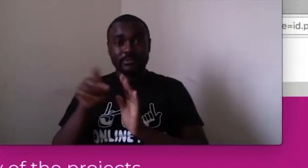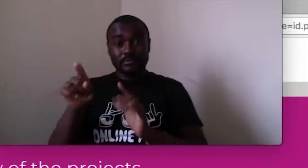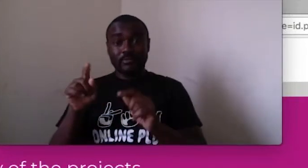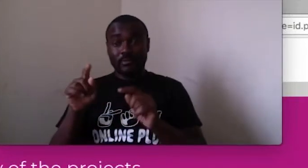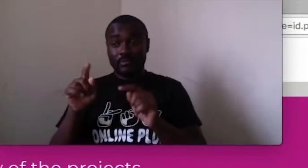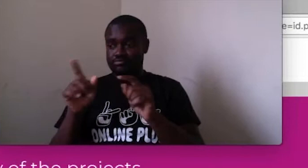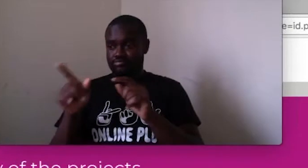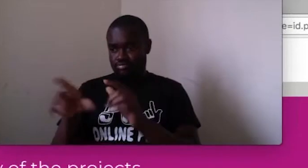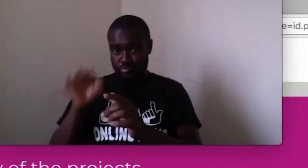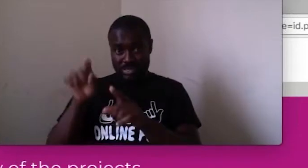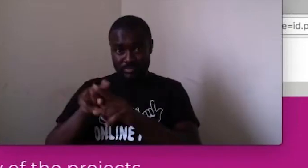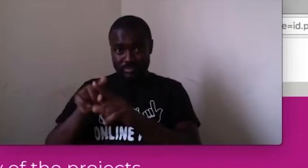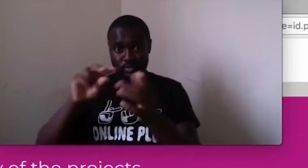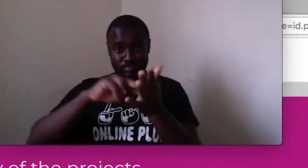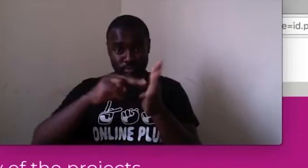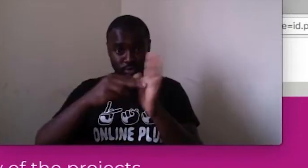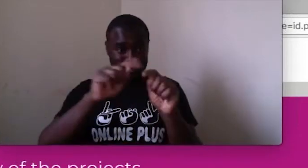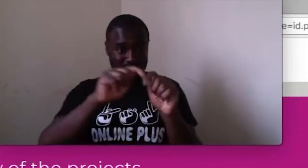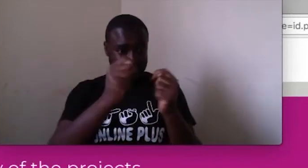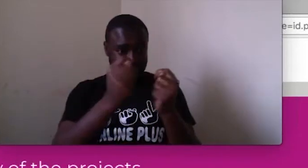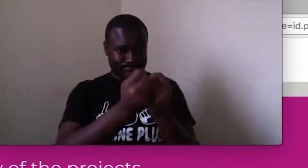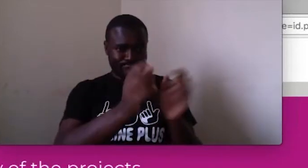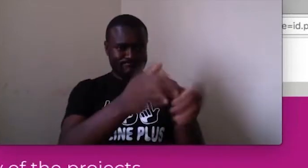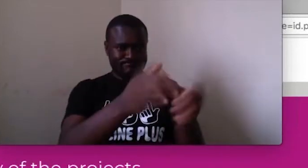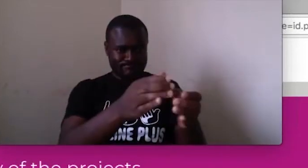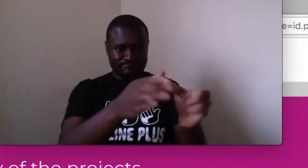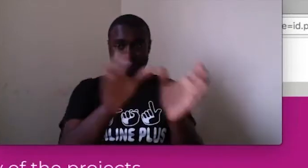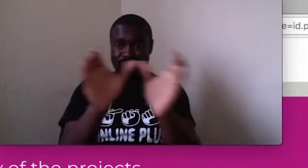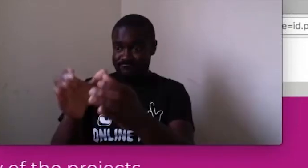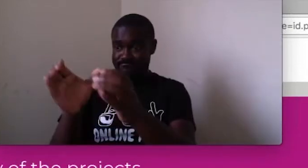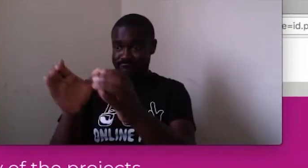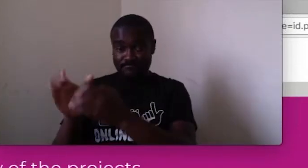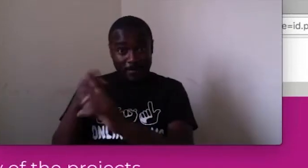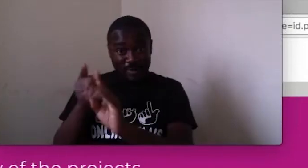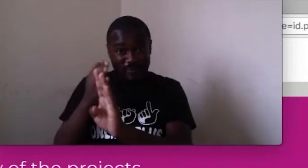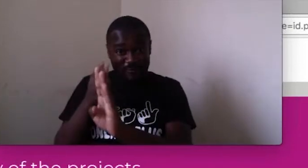what technicalities are involved my project team